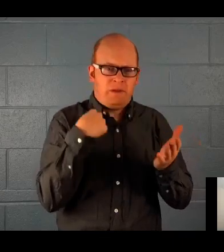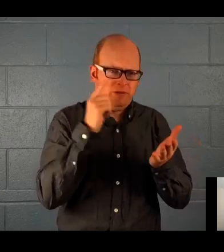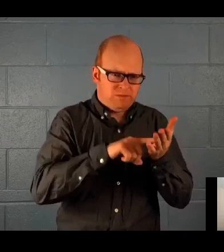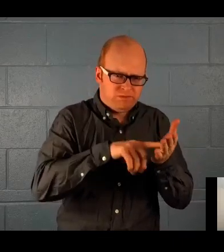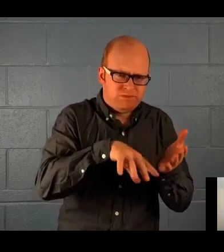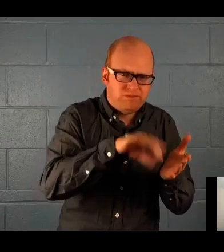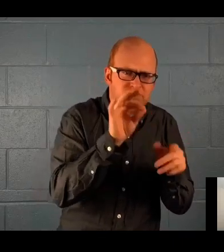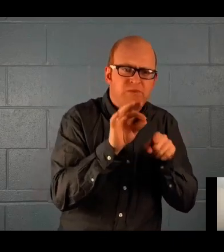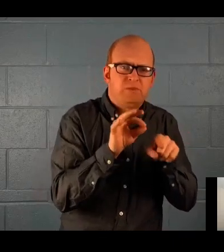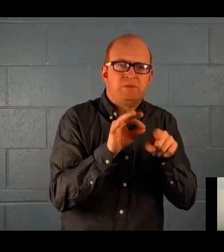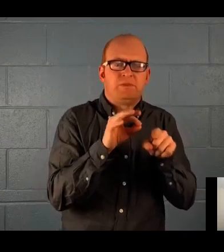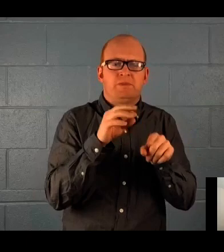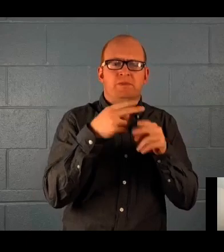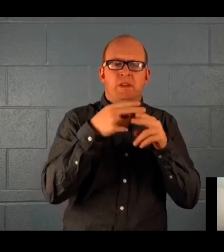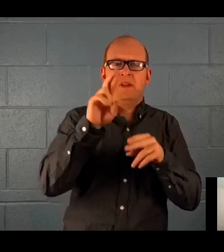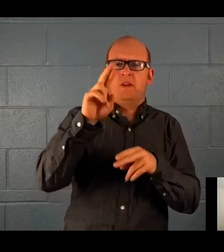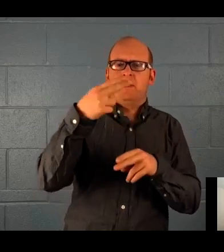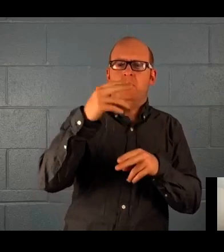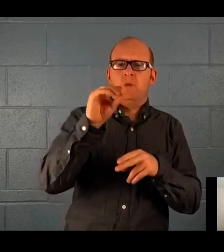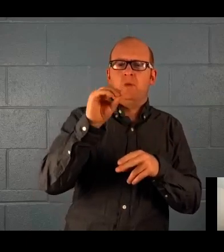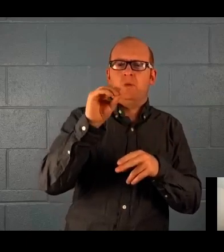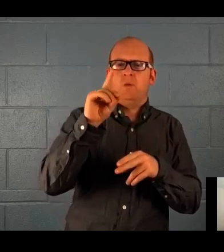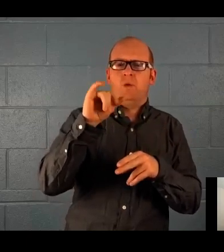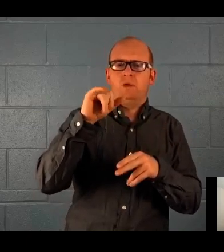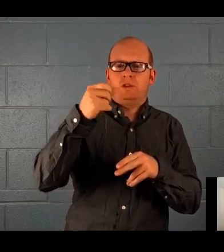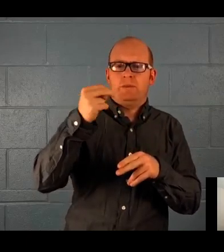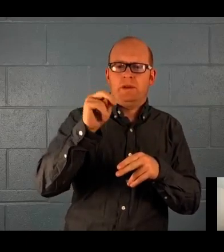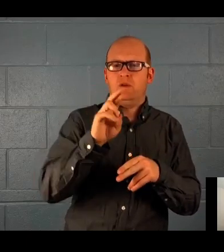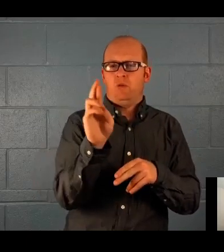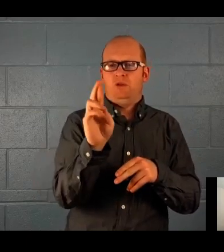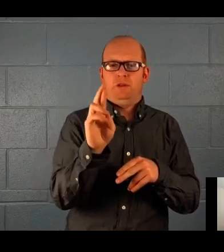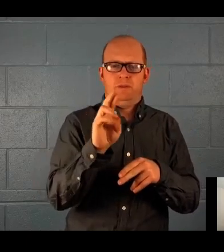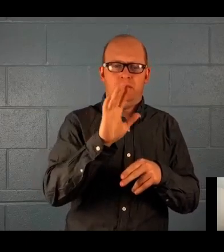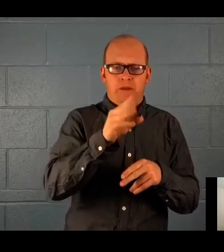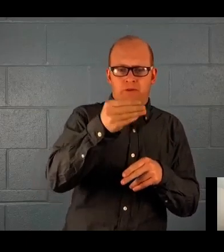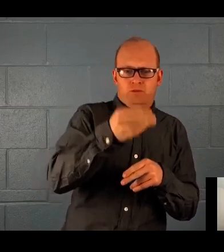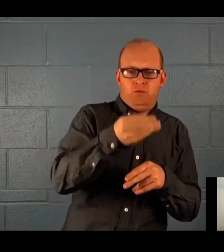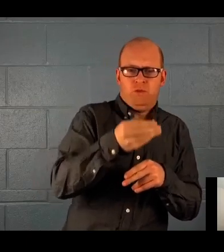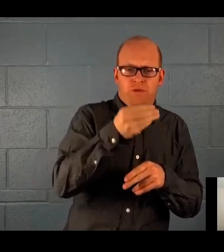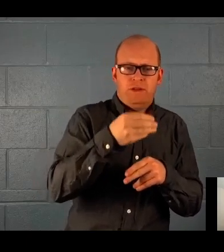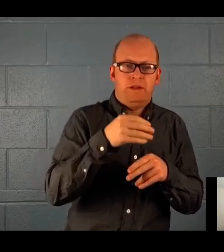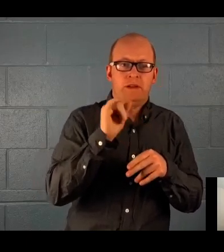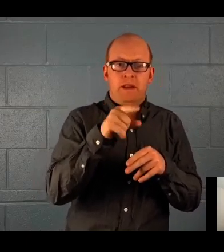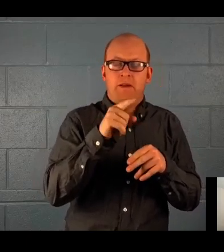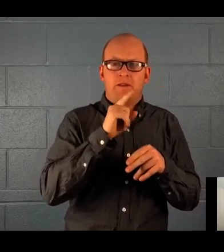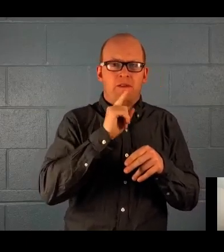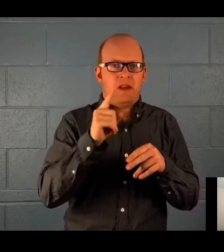Rhodopsin is a very highly expressed protein in the eye. It's made in the photoreceptor inner segment